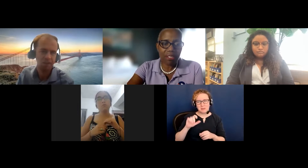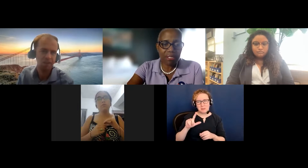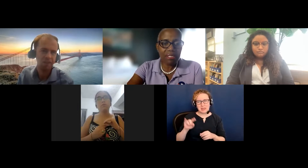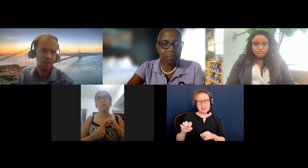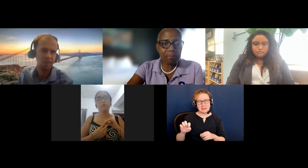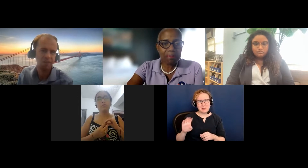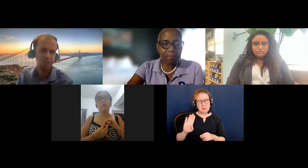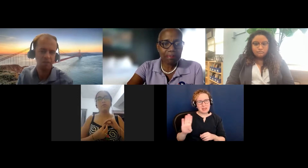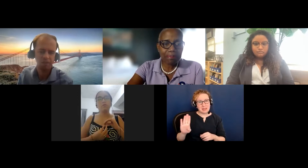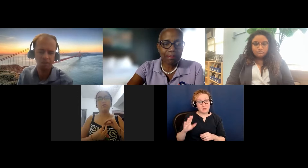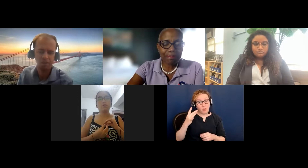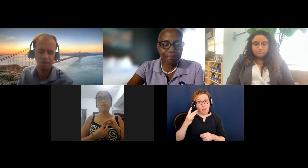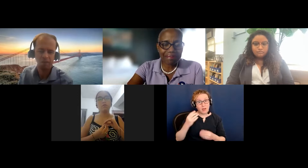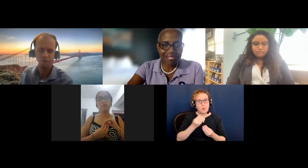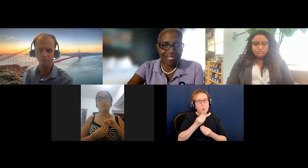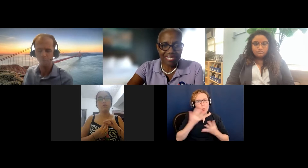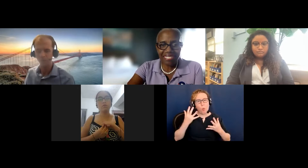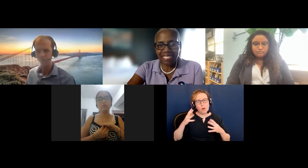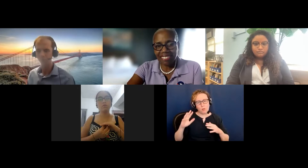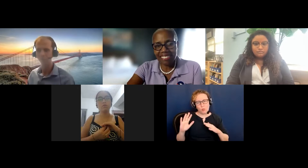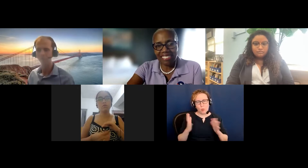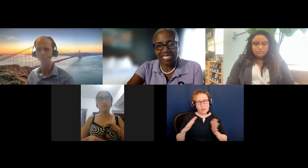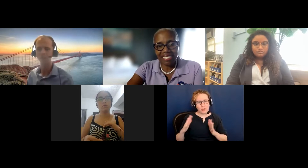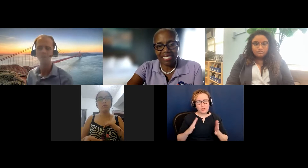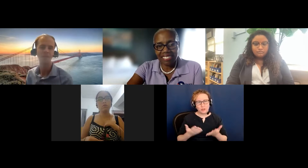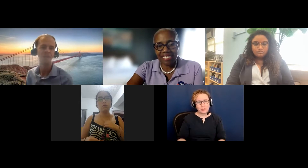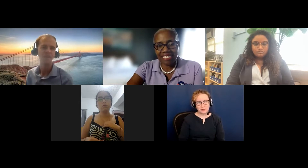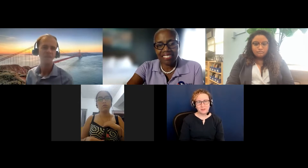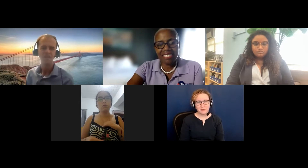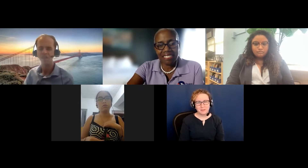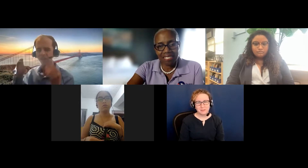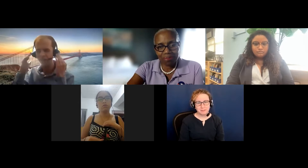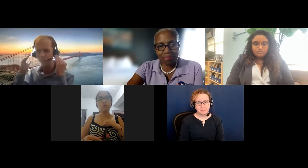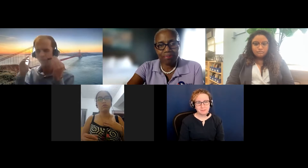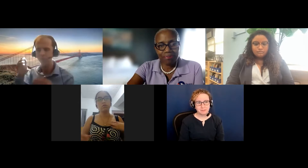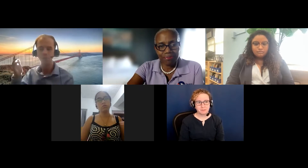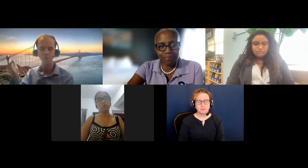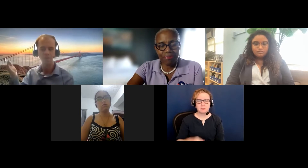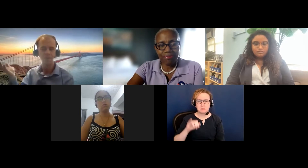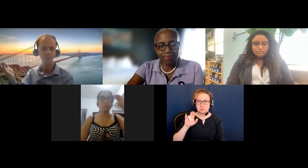That is a good point. I liked your points about how